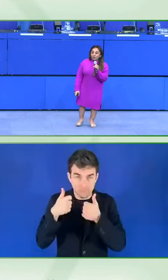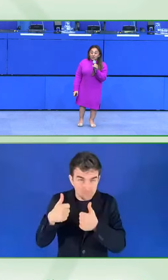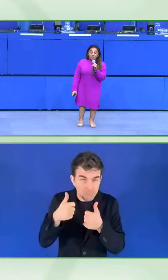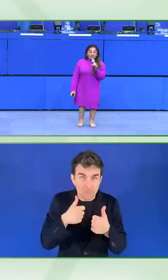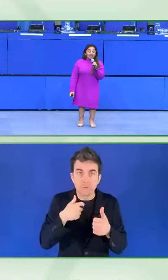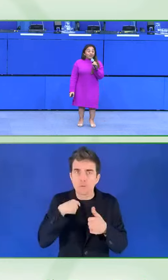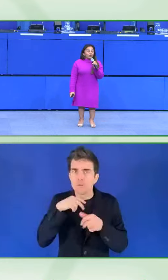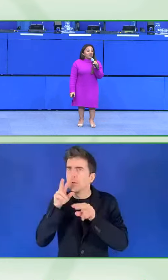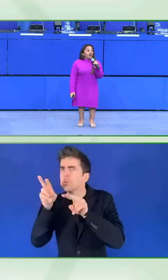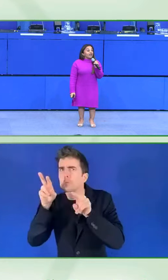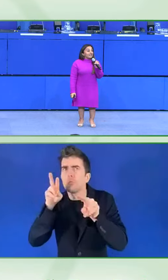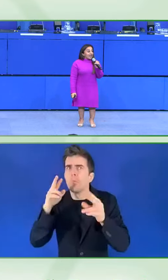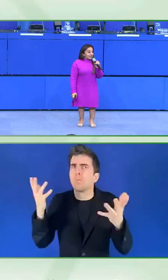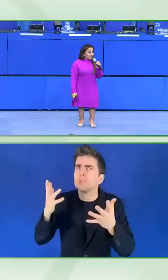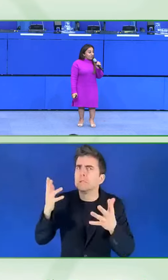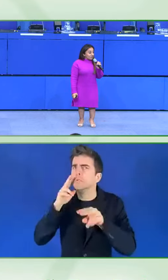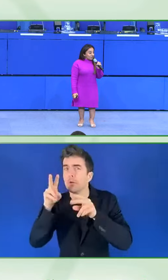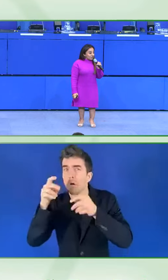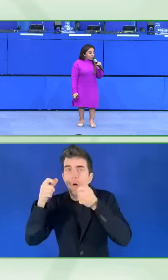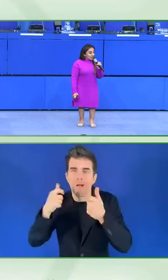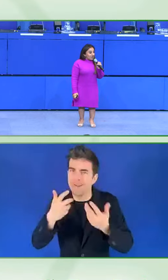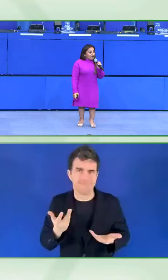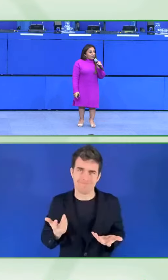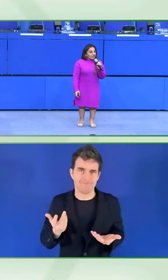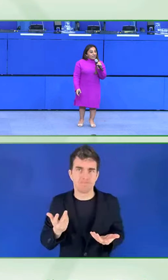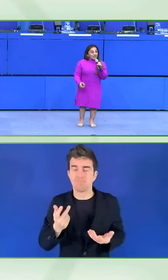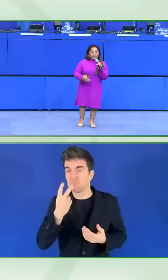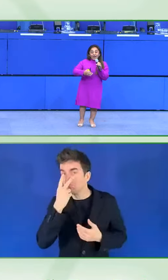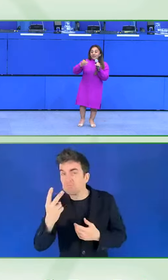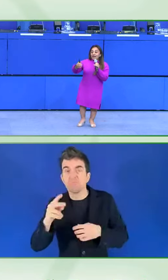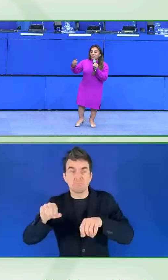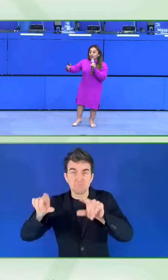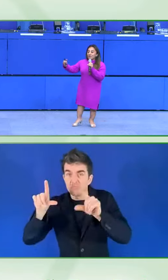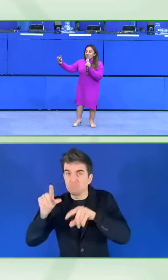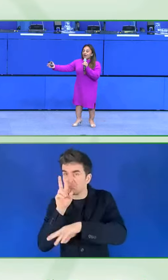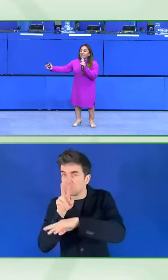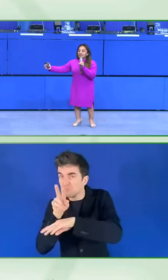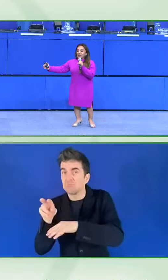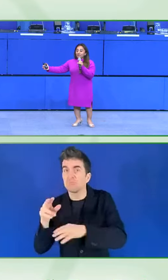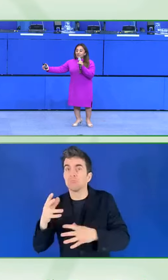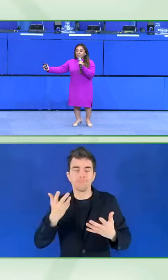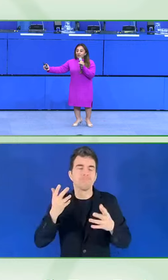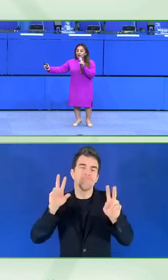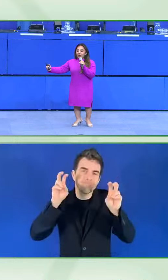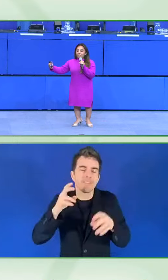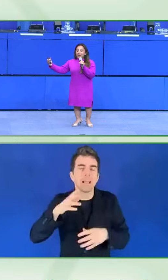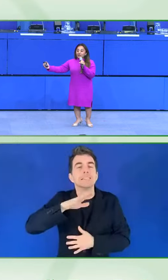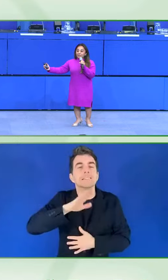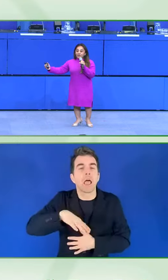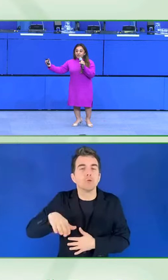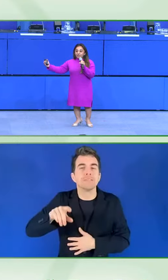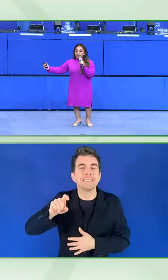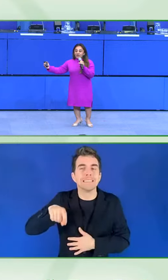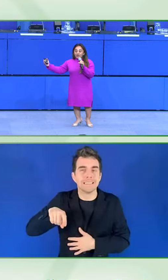and messages with audience of millions of people I want you to remind disabled people